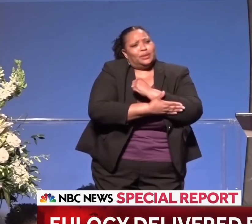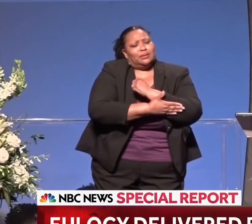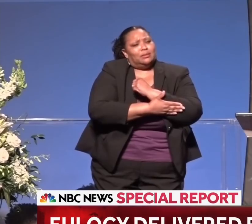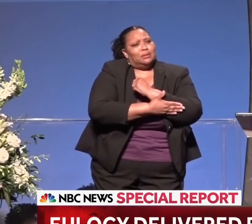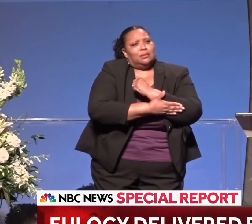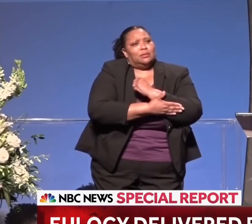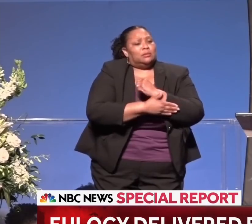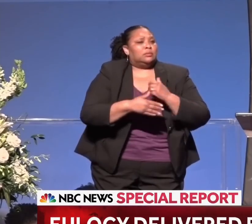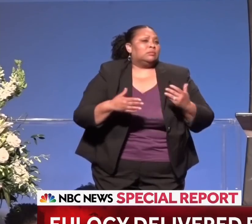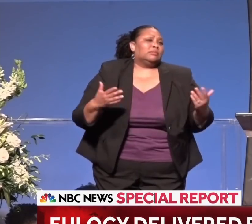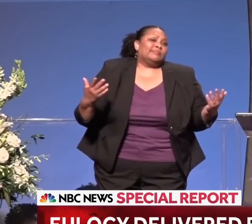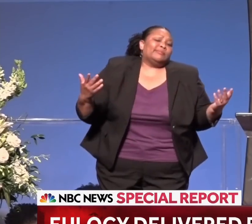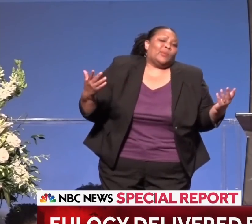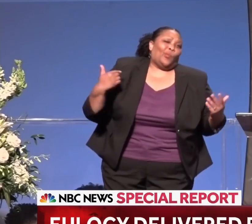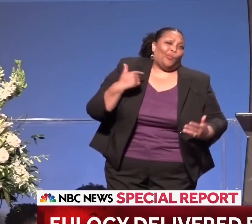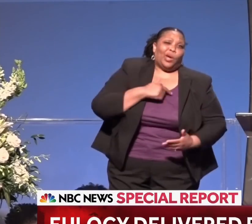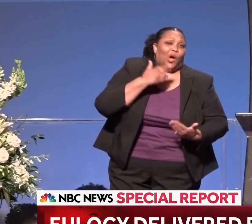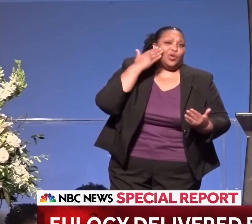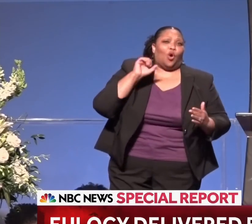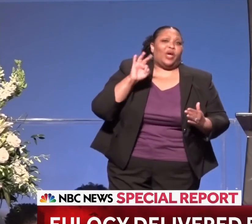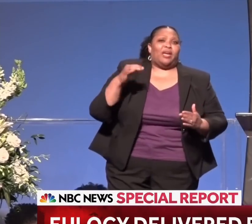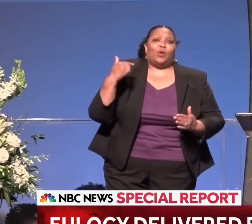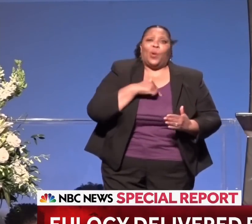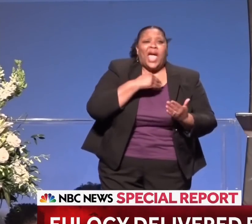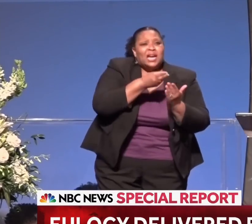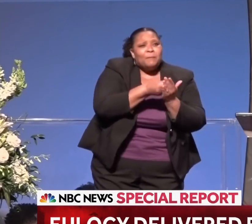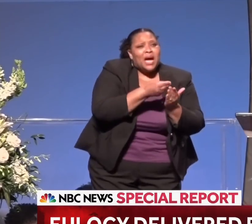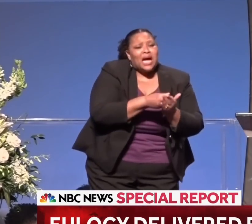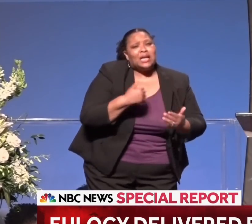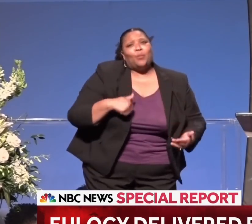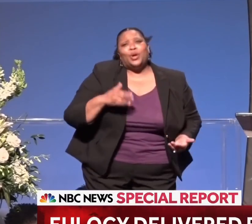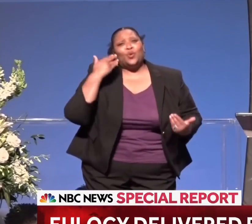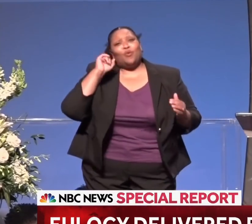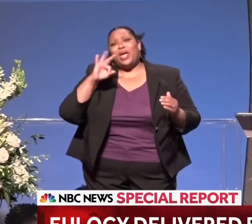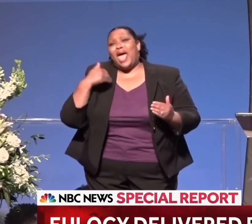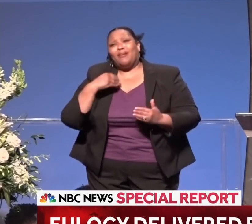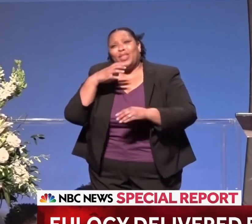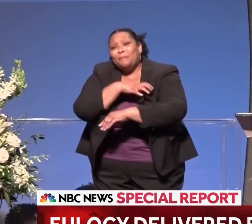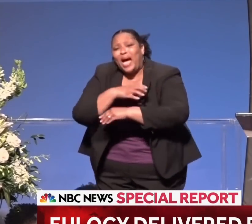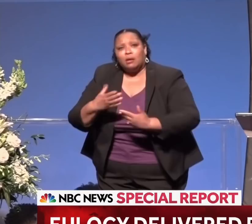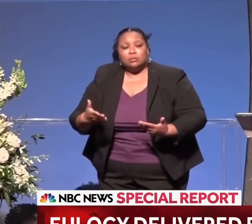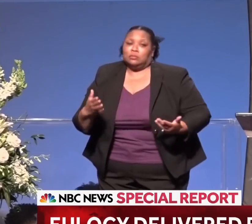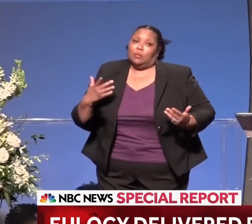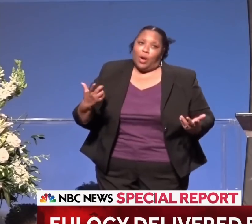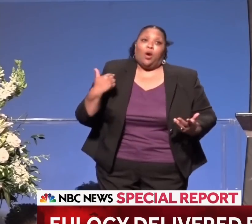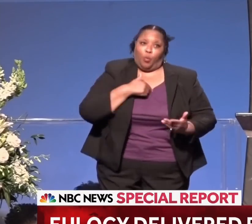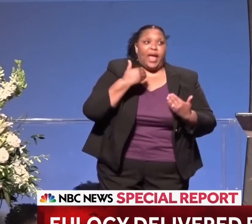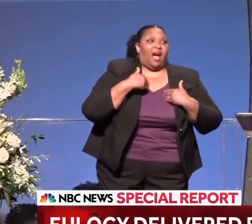IT’S TIME THAT WE RECLAIM THE RIGHTEOUS IN THIS COUNTRY.